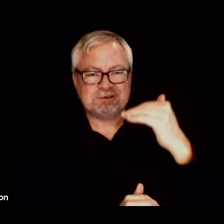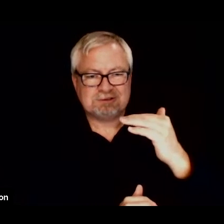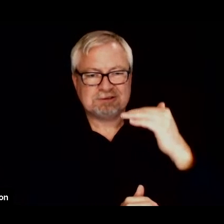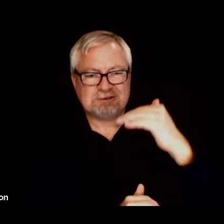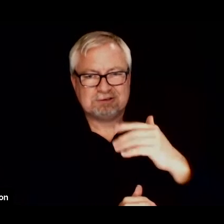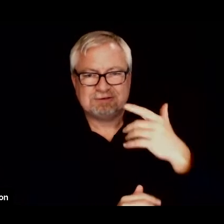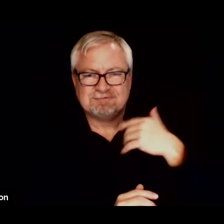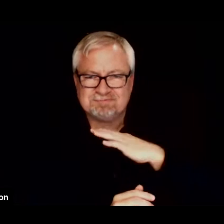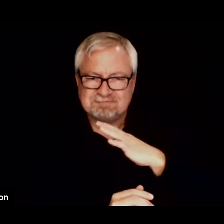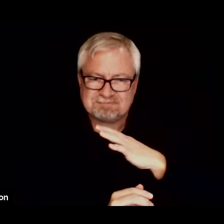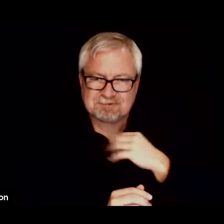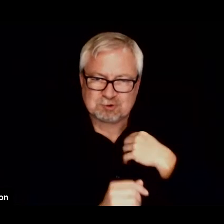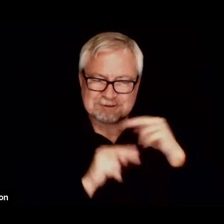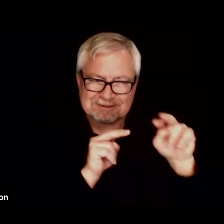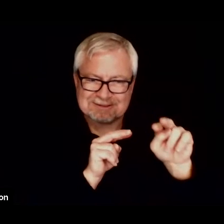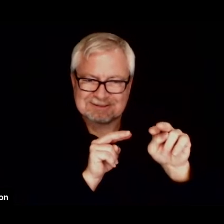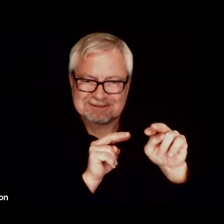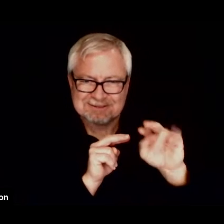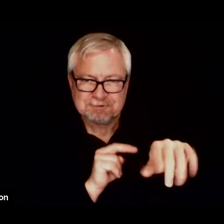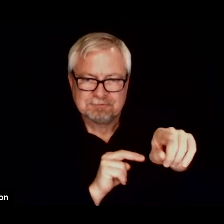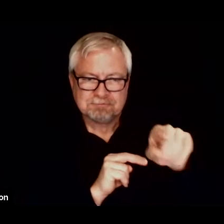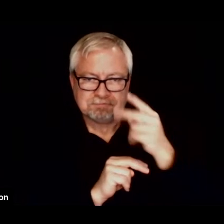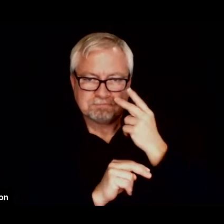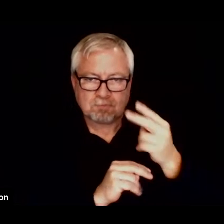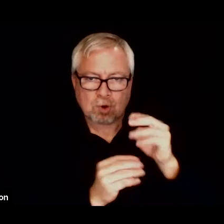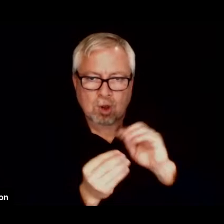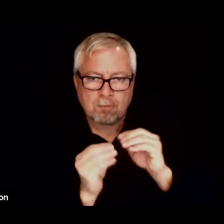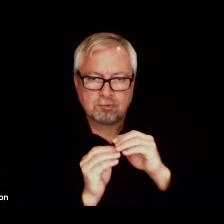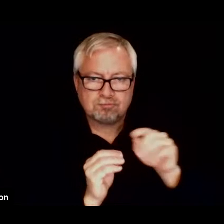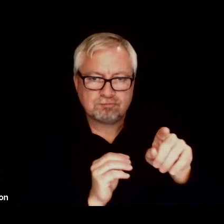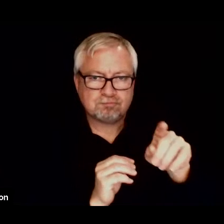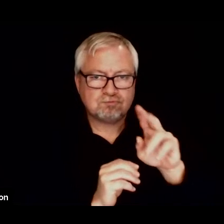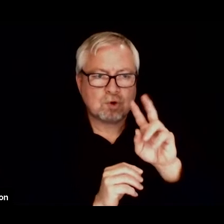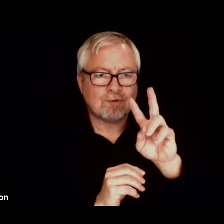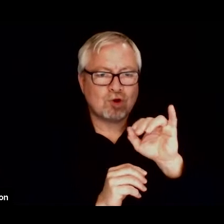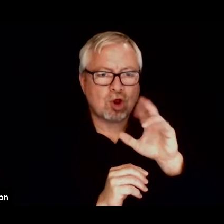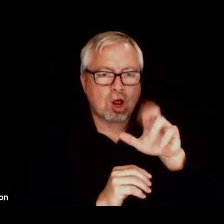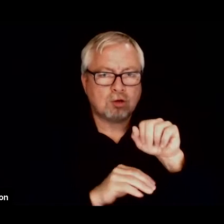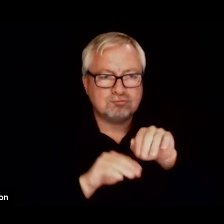get a handle on how much virus is circulating out there in the community and telling us that